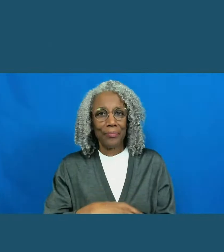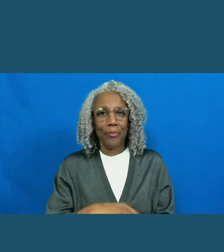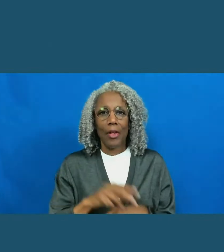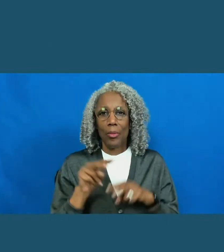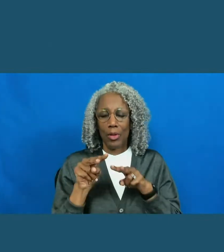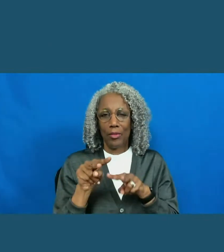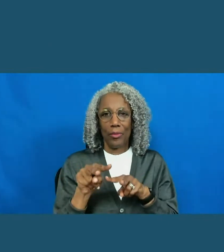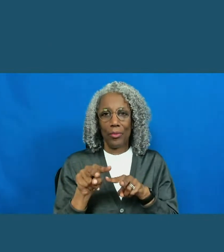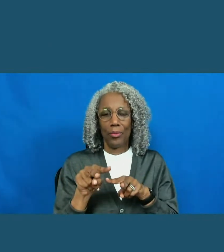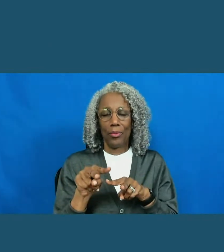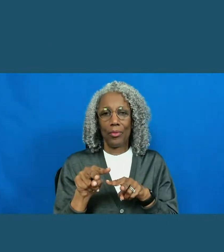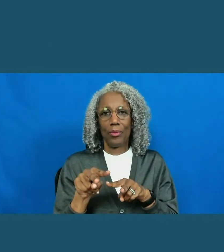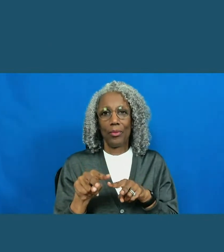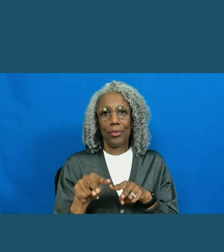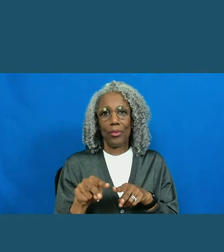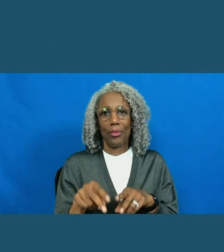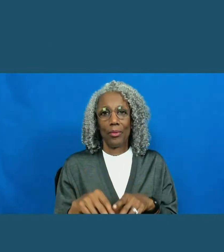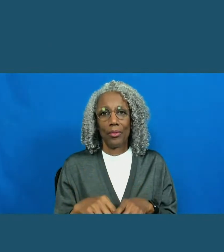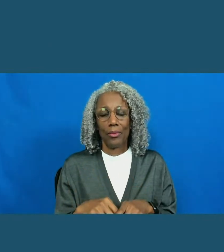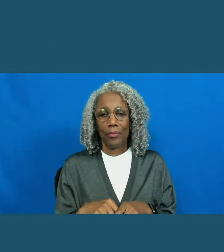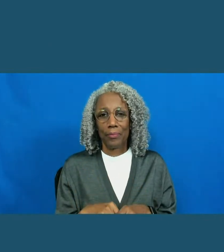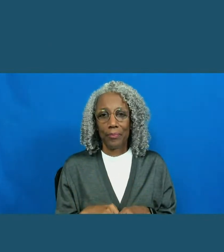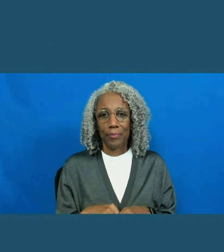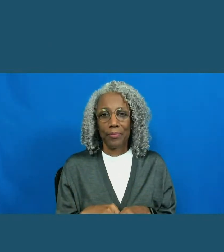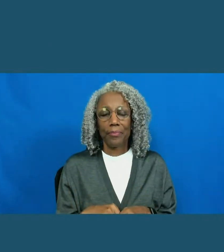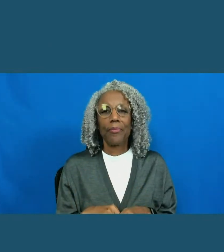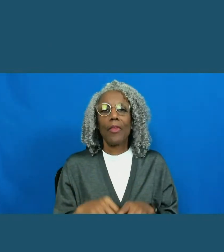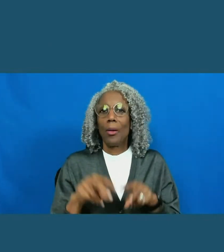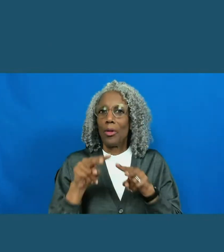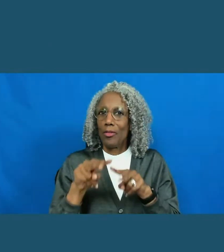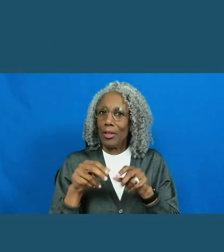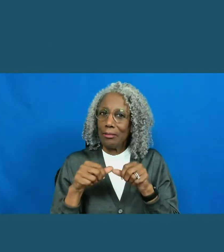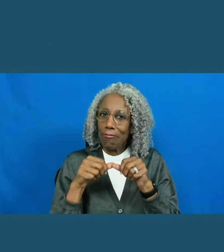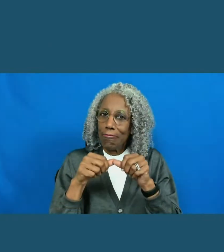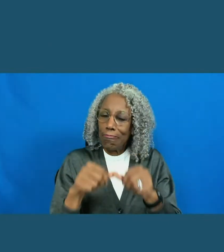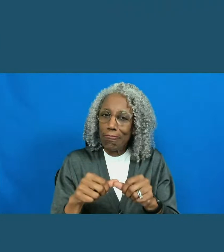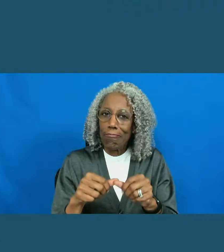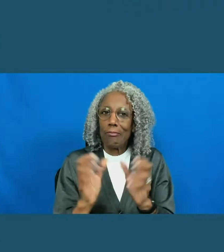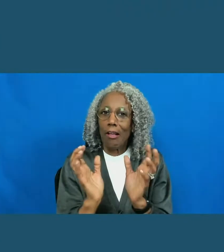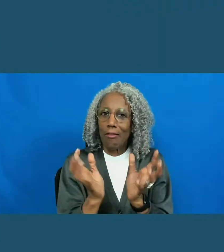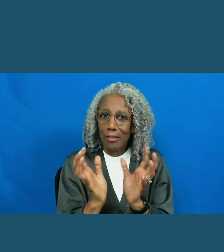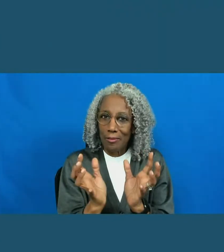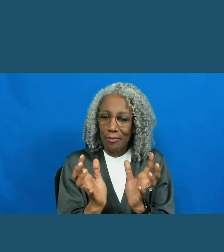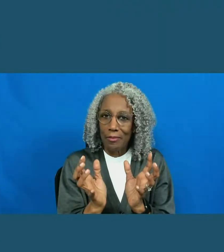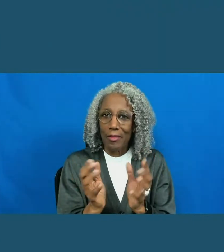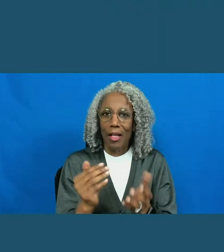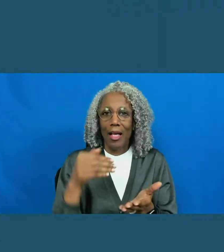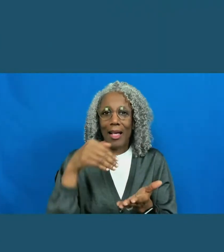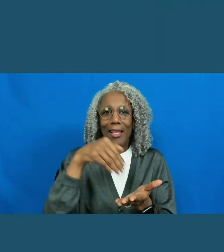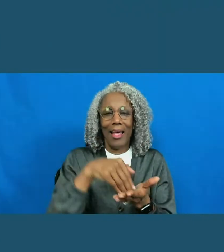of save a date for that, And we,